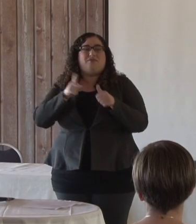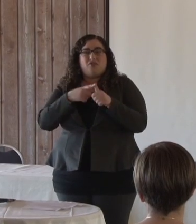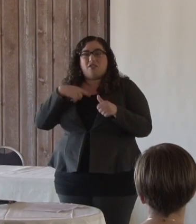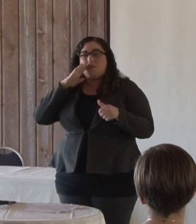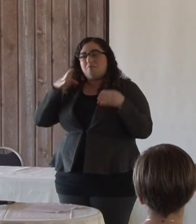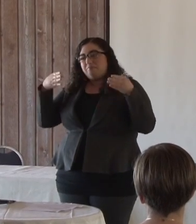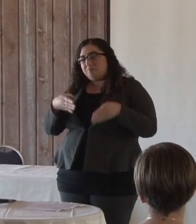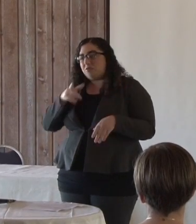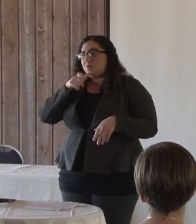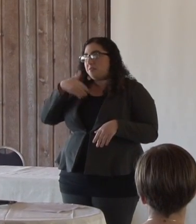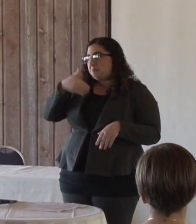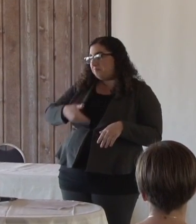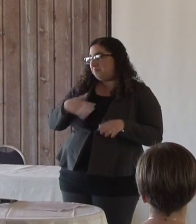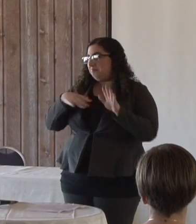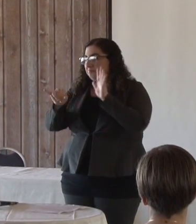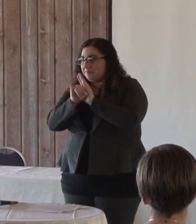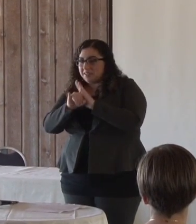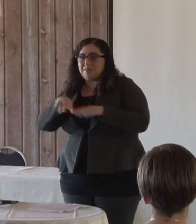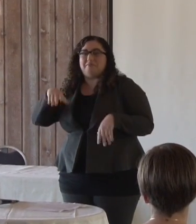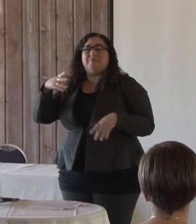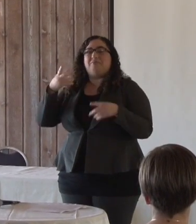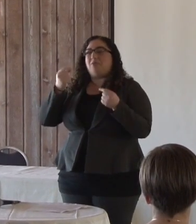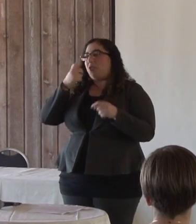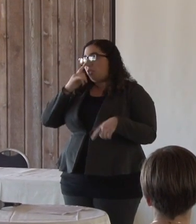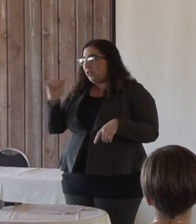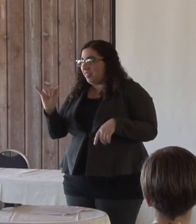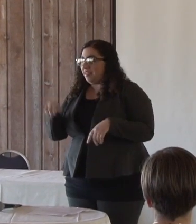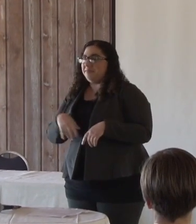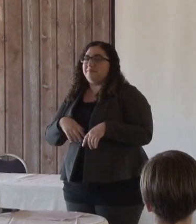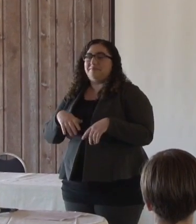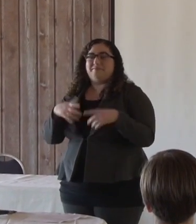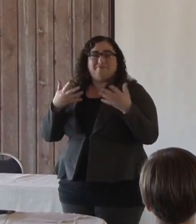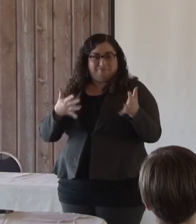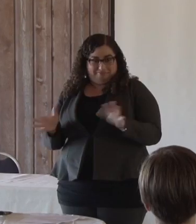So this is going to be very interactive. I like turn taking. So first off I'm going to introduce